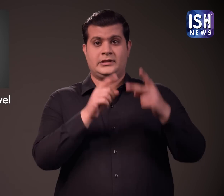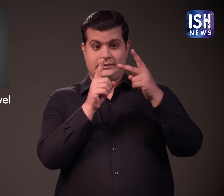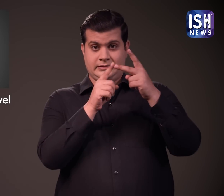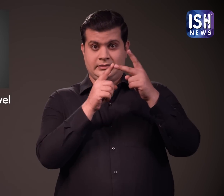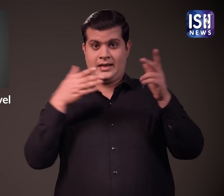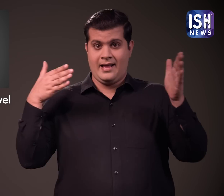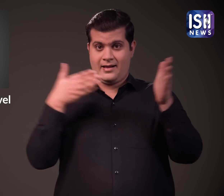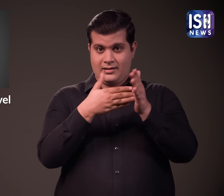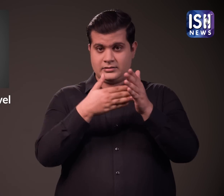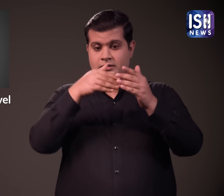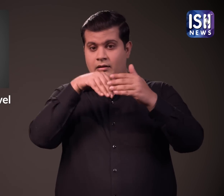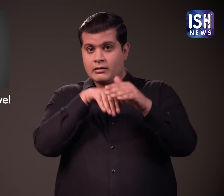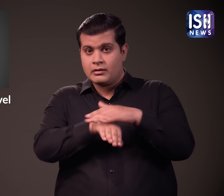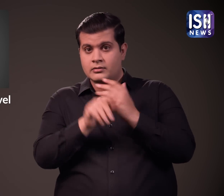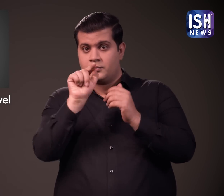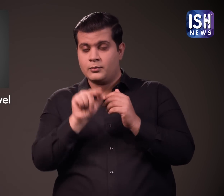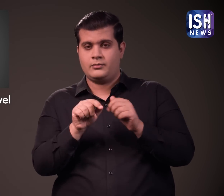1.2) Accidents